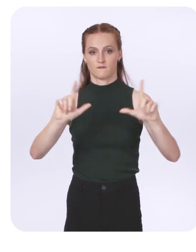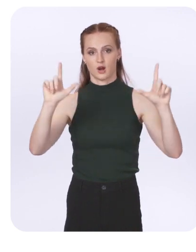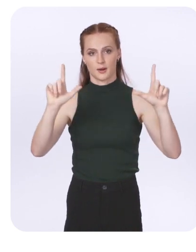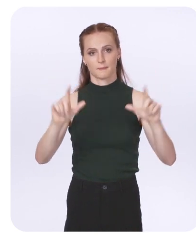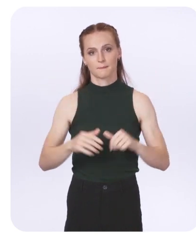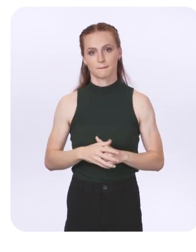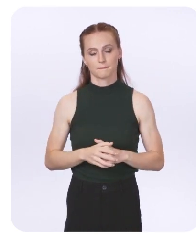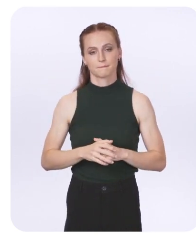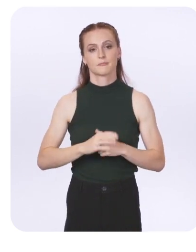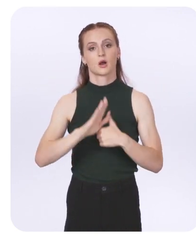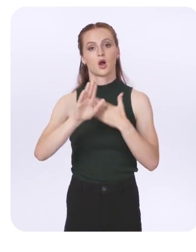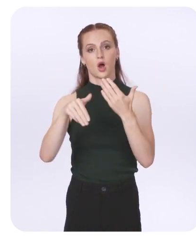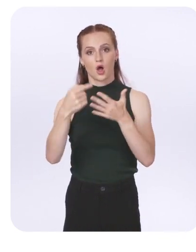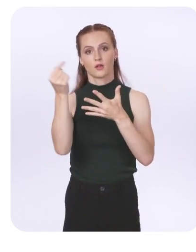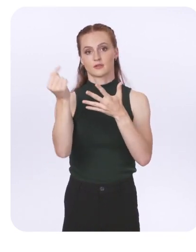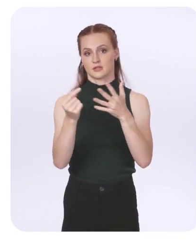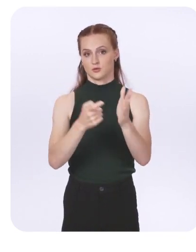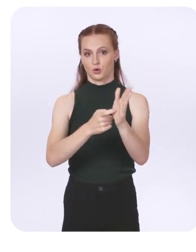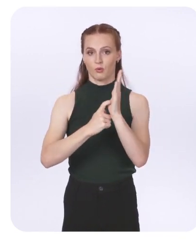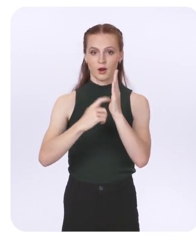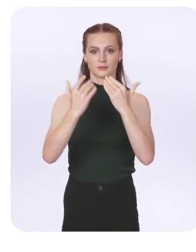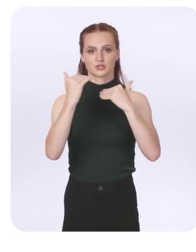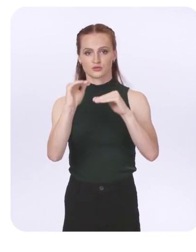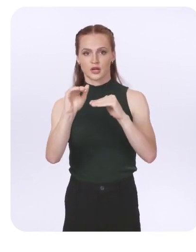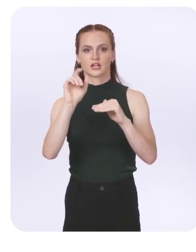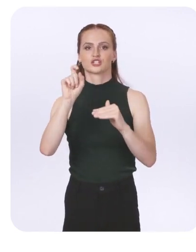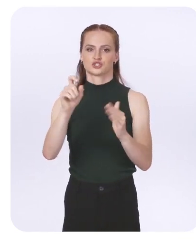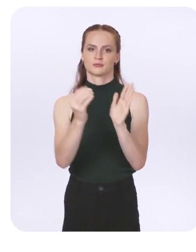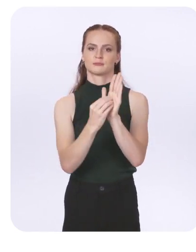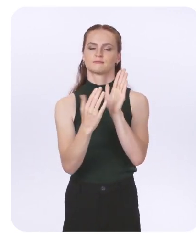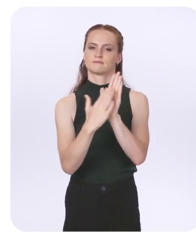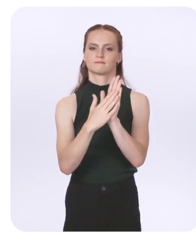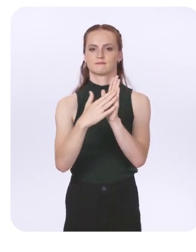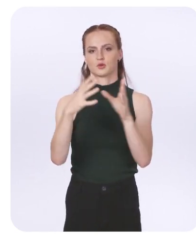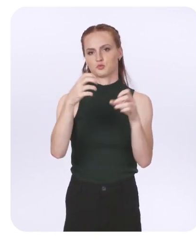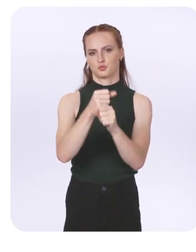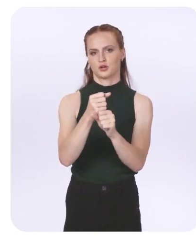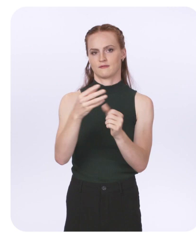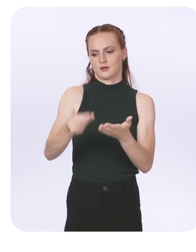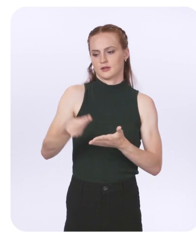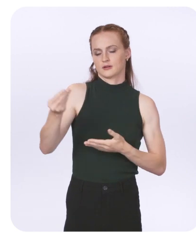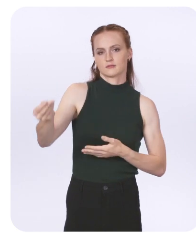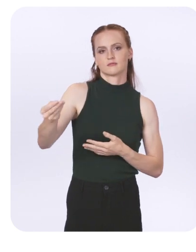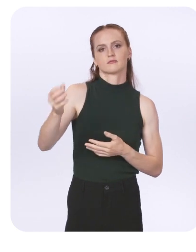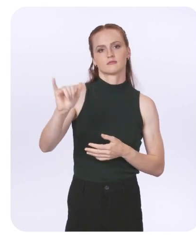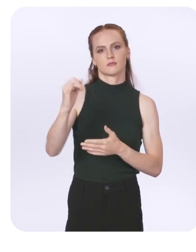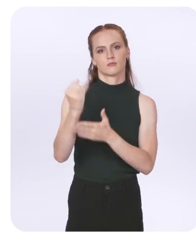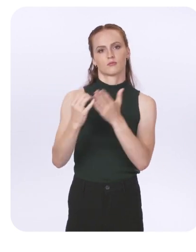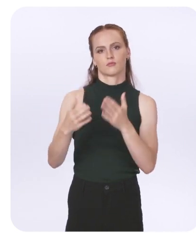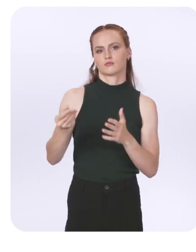ARK & ADE is an app lab graduate and an exciting retro themed arcade shooter that immerses the players